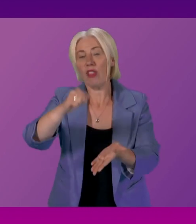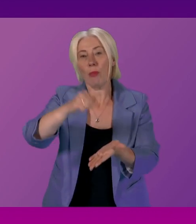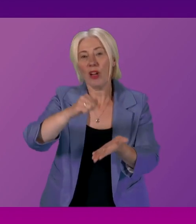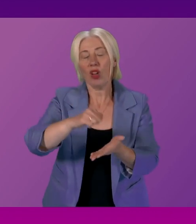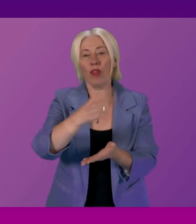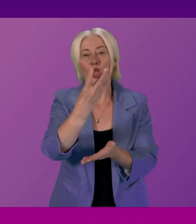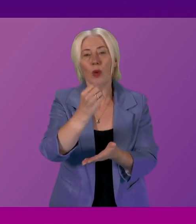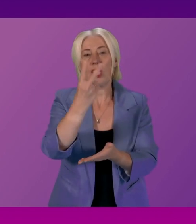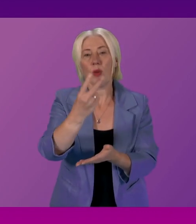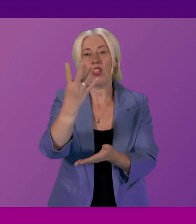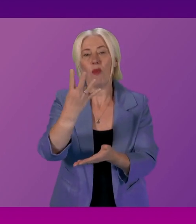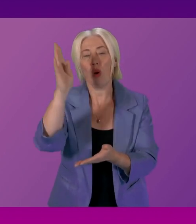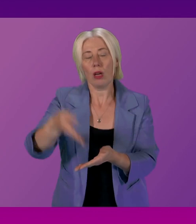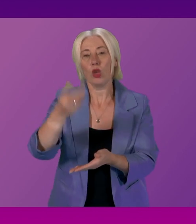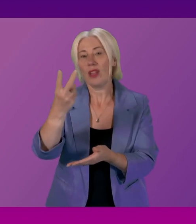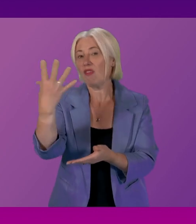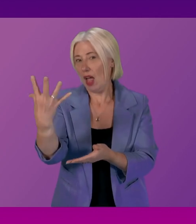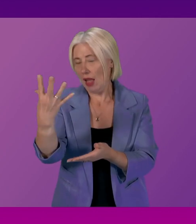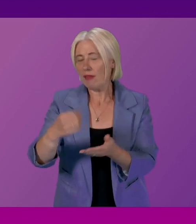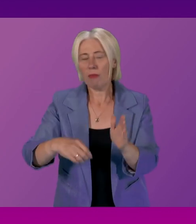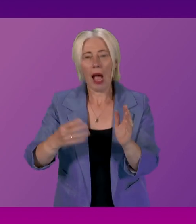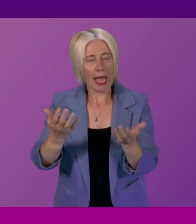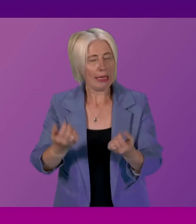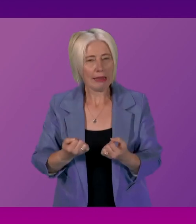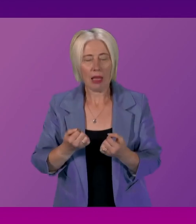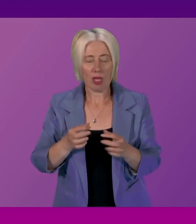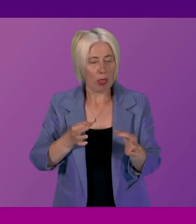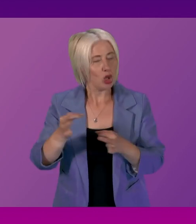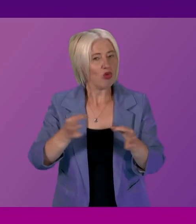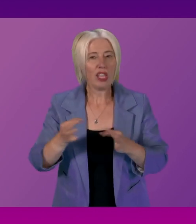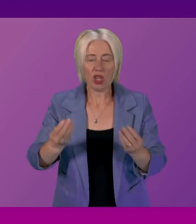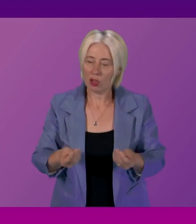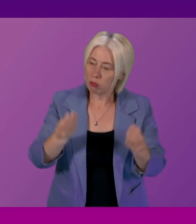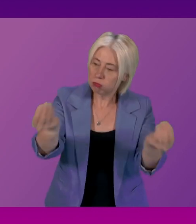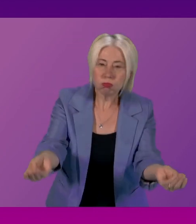I fully accept the premise that the strategies that we set up must be funded.